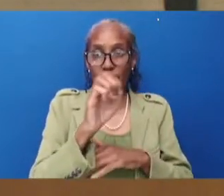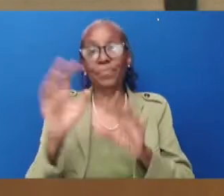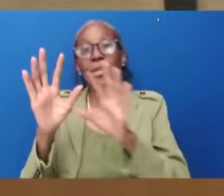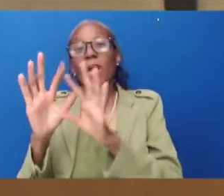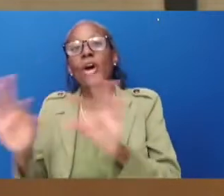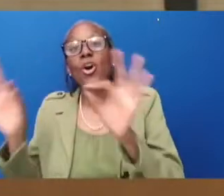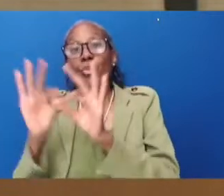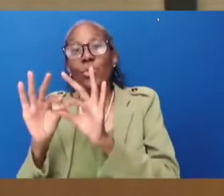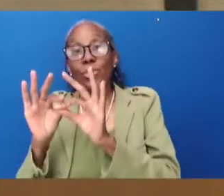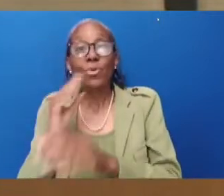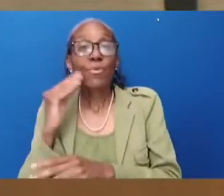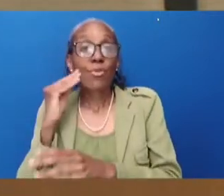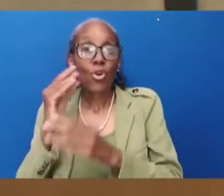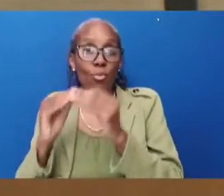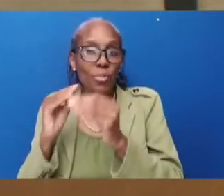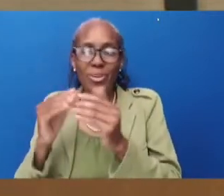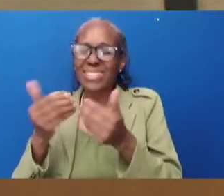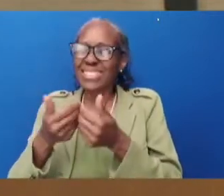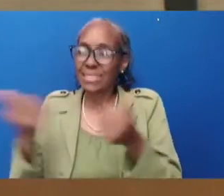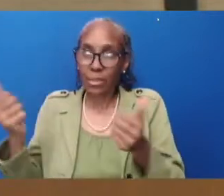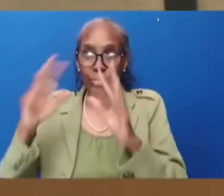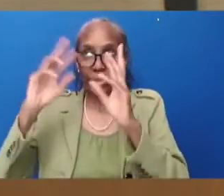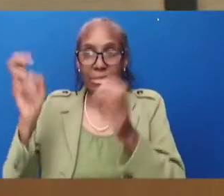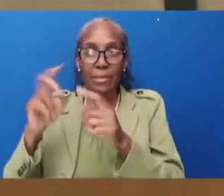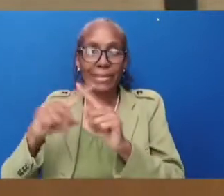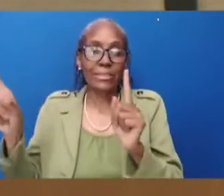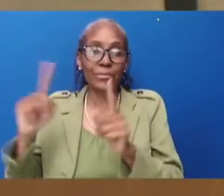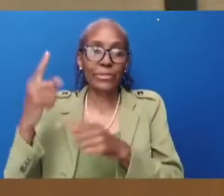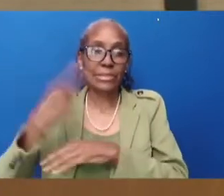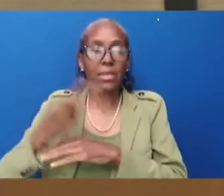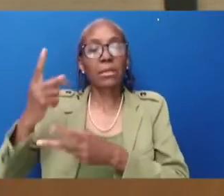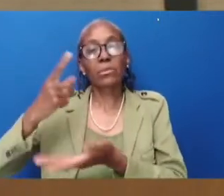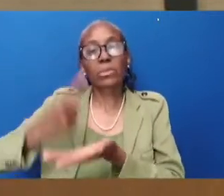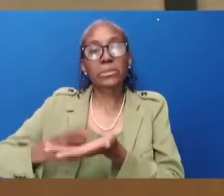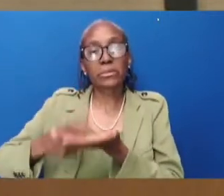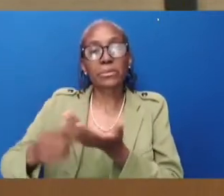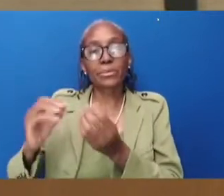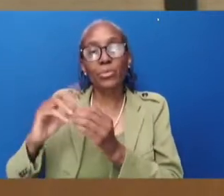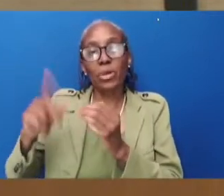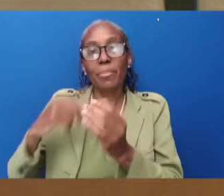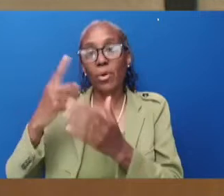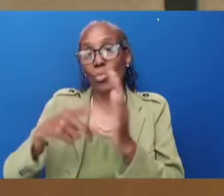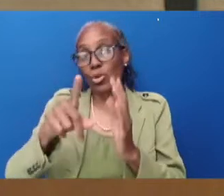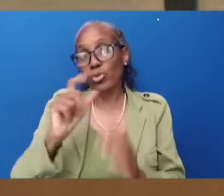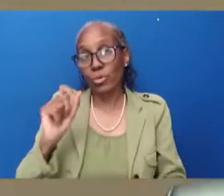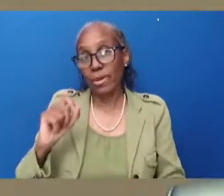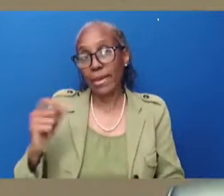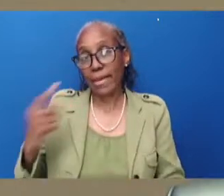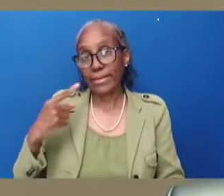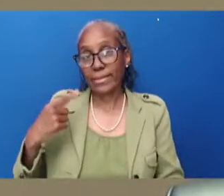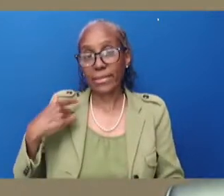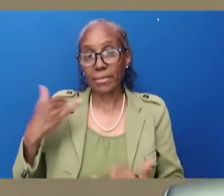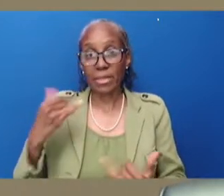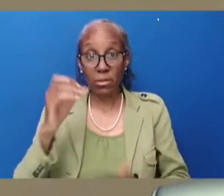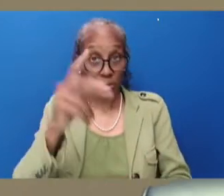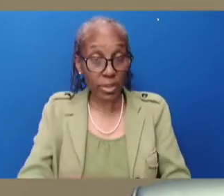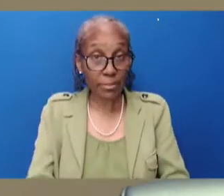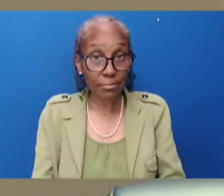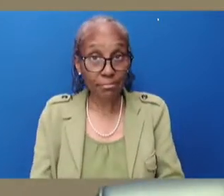ENSURE EVERYTHING IS UP TO CODE. WHEN WE TALK ABOUT CRITICAL HOME